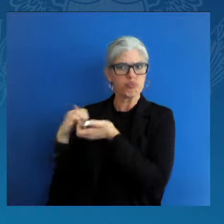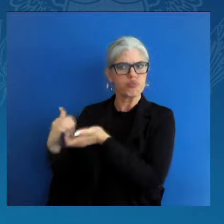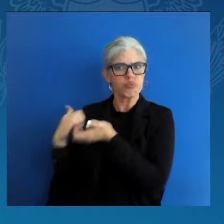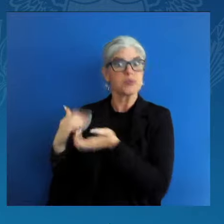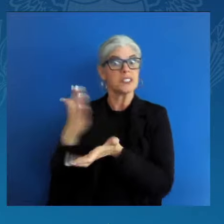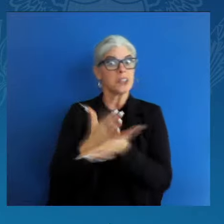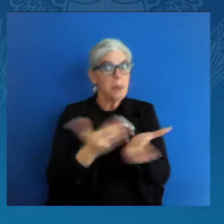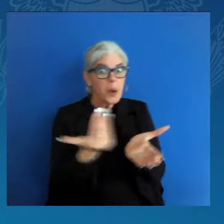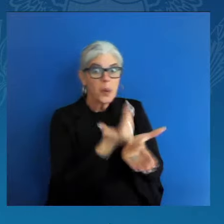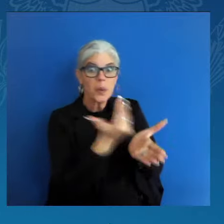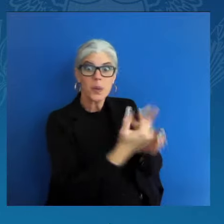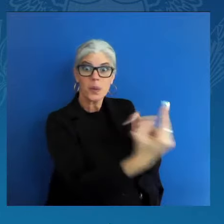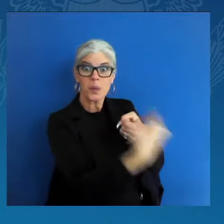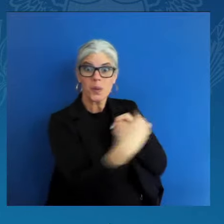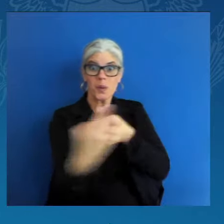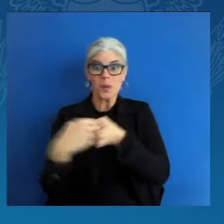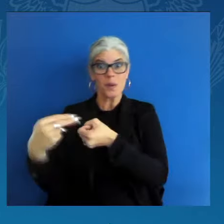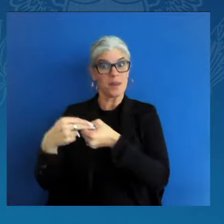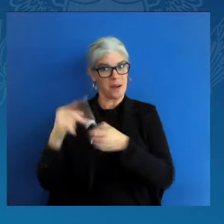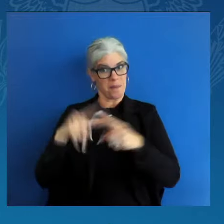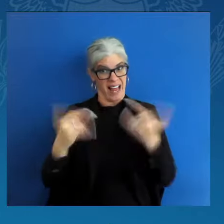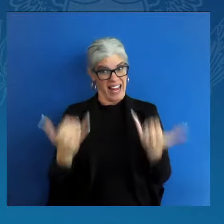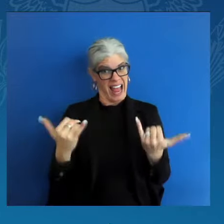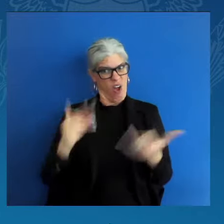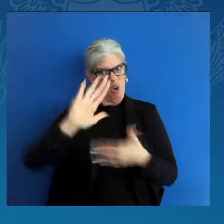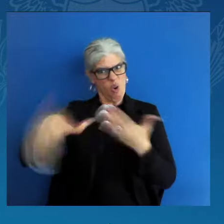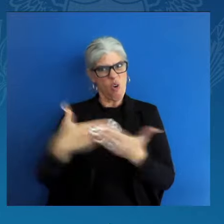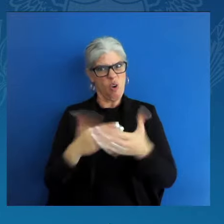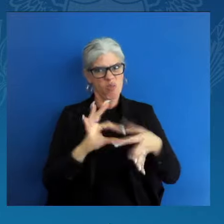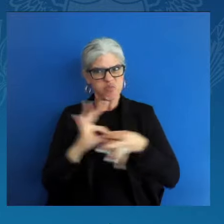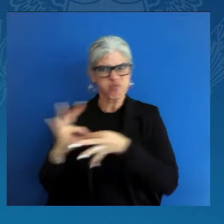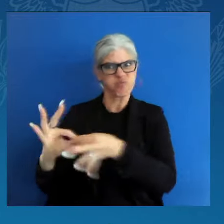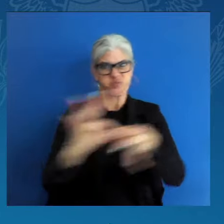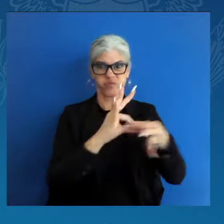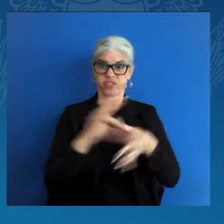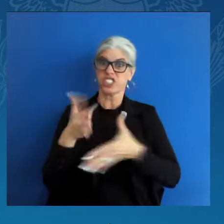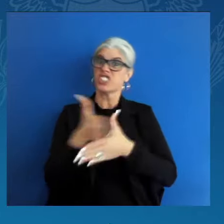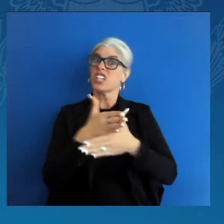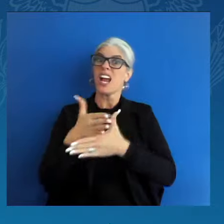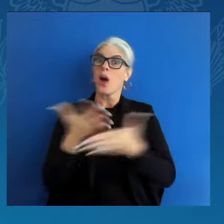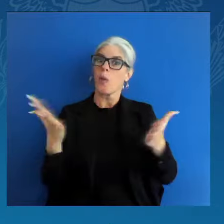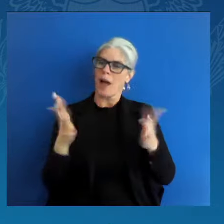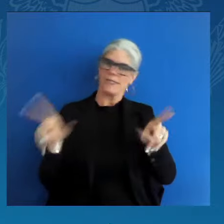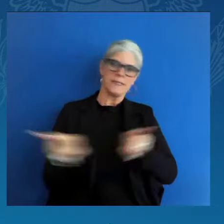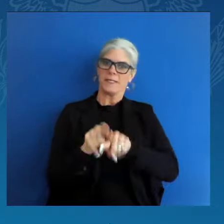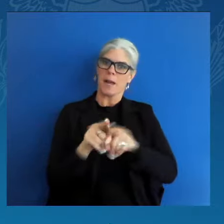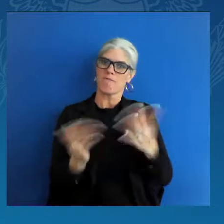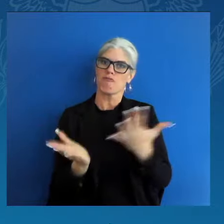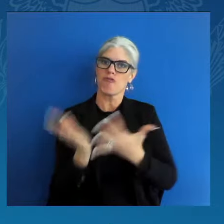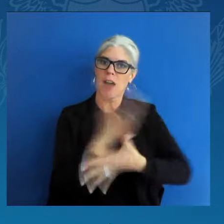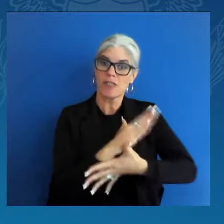And today, then, I will discuss three of those priorities for space: tackling the climate crisis,